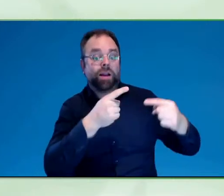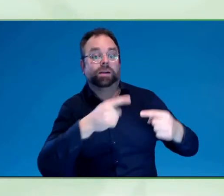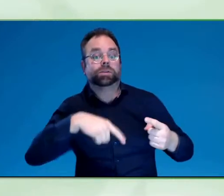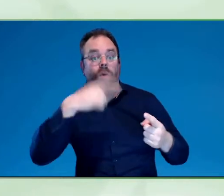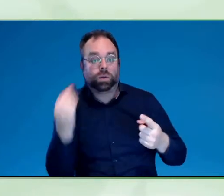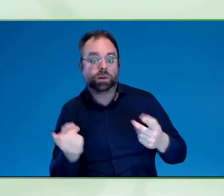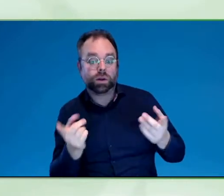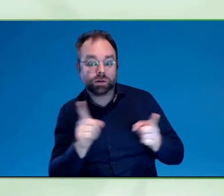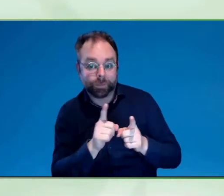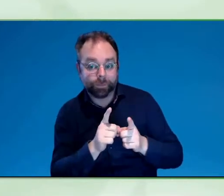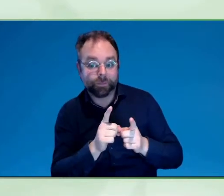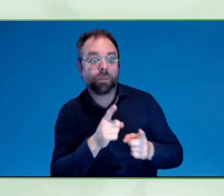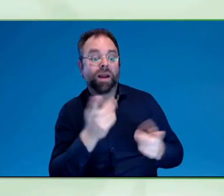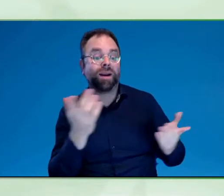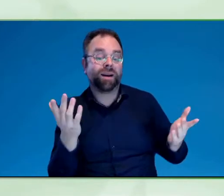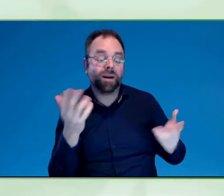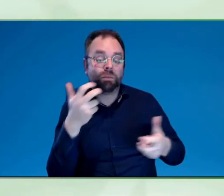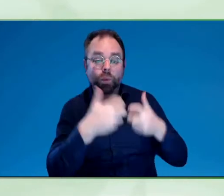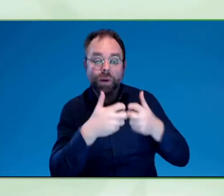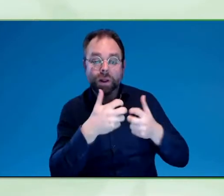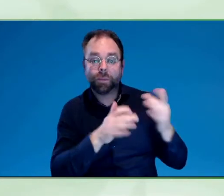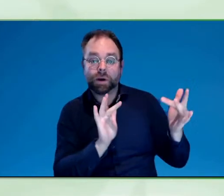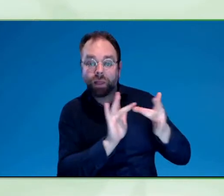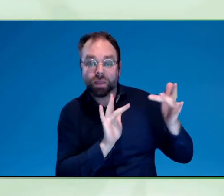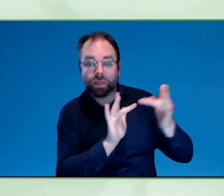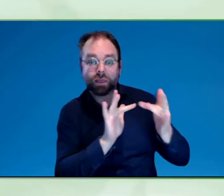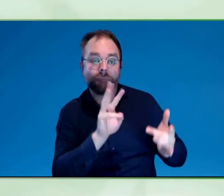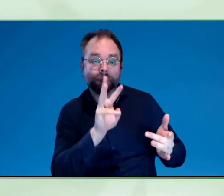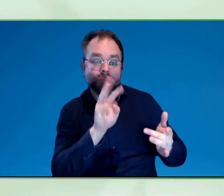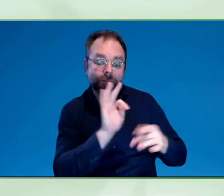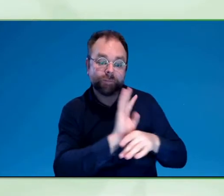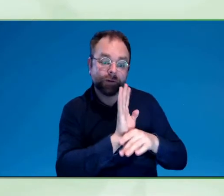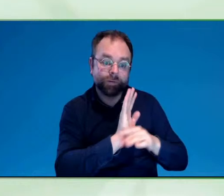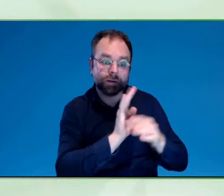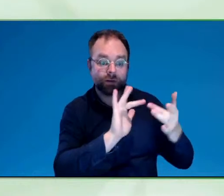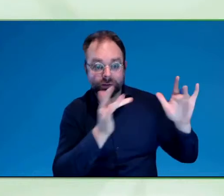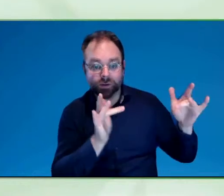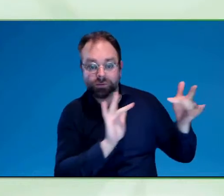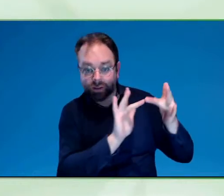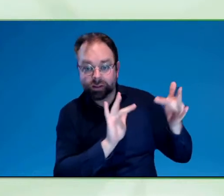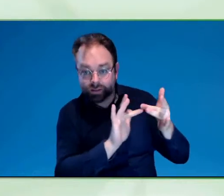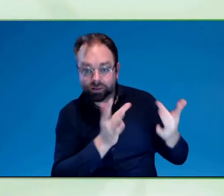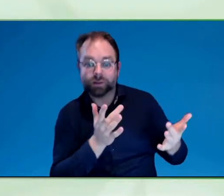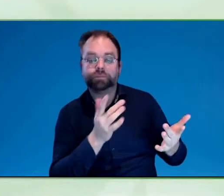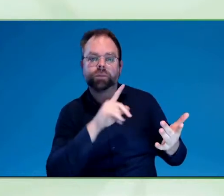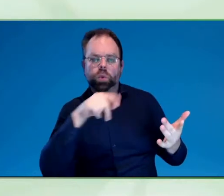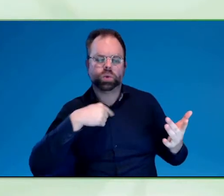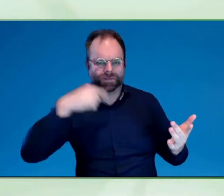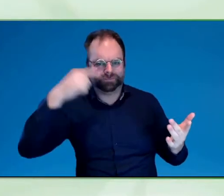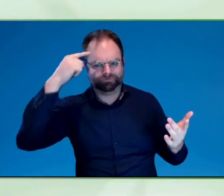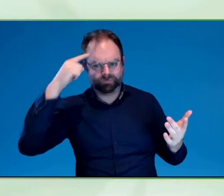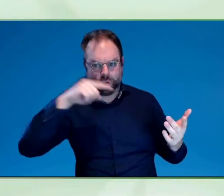Yes. And I think also what you mentioned before, that you may be working in different parts